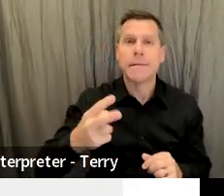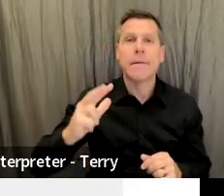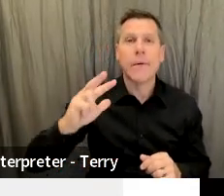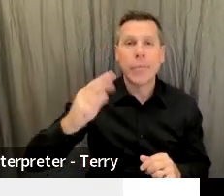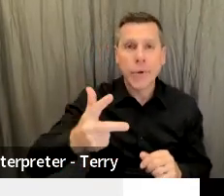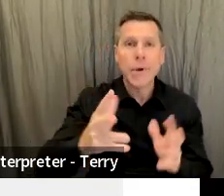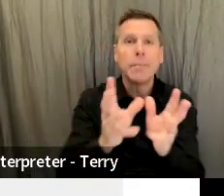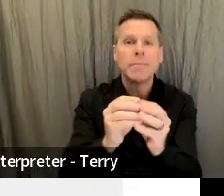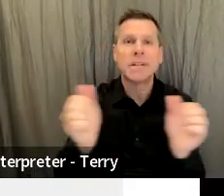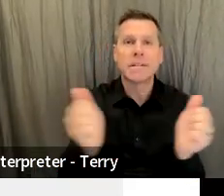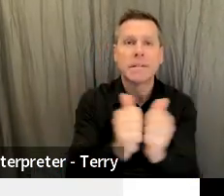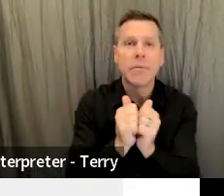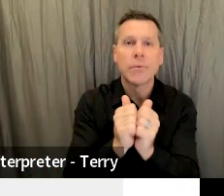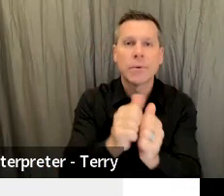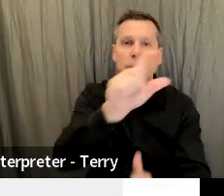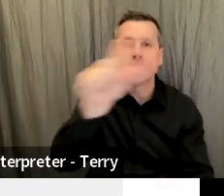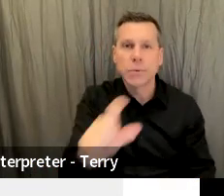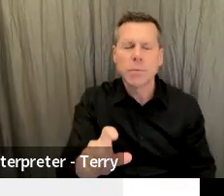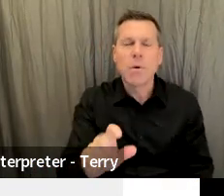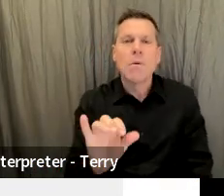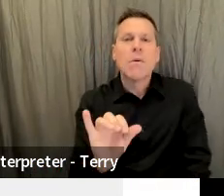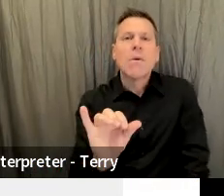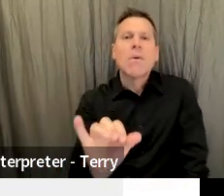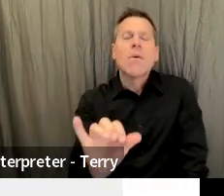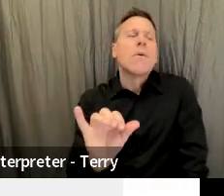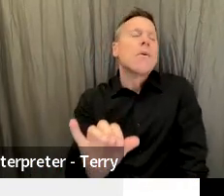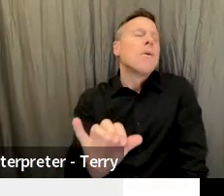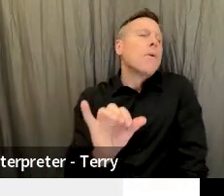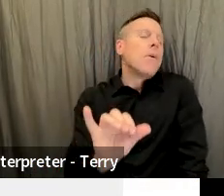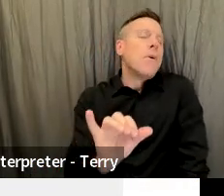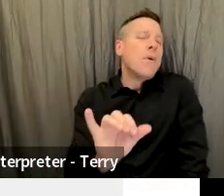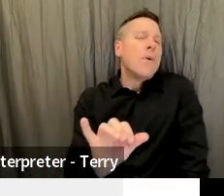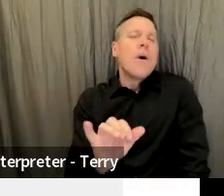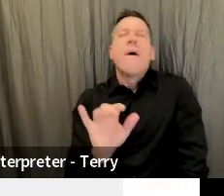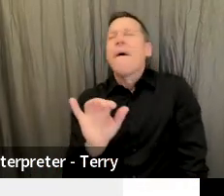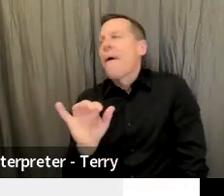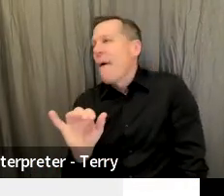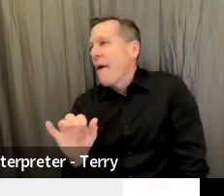and we figured out that we sort of some of us were thinking we needed